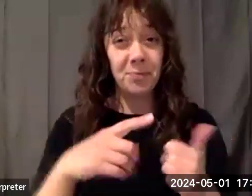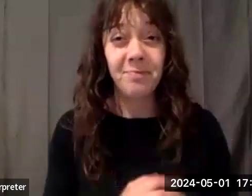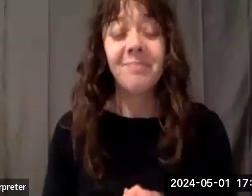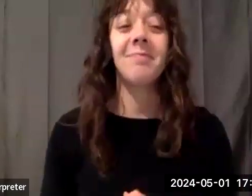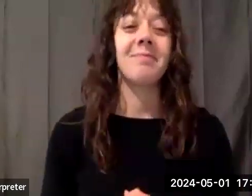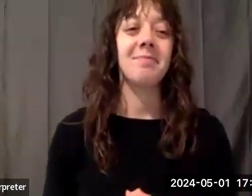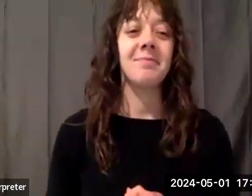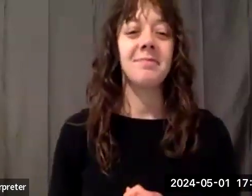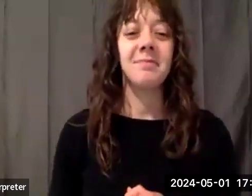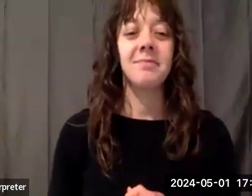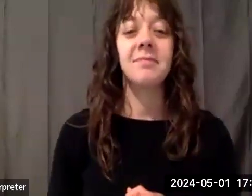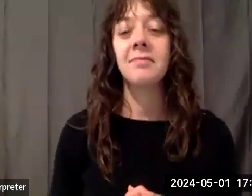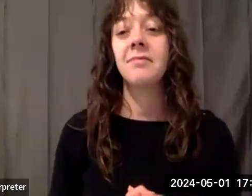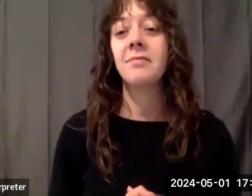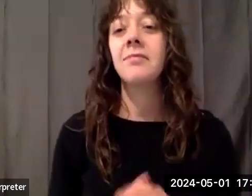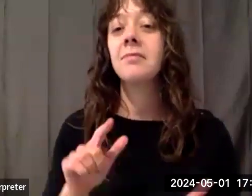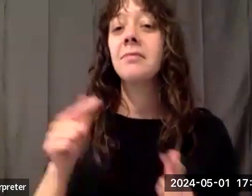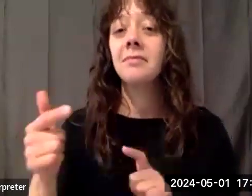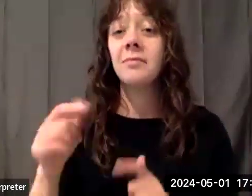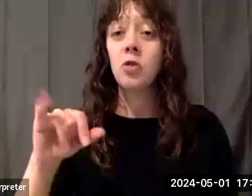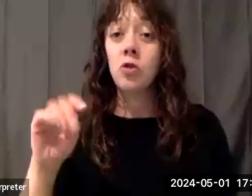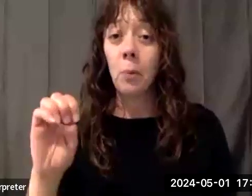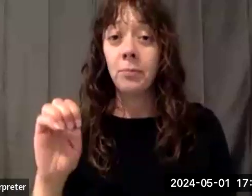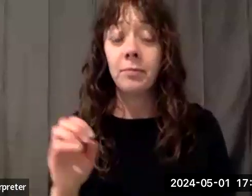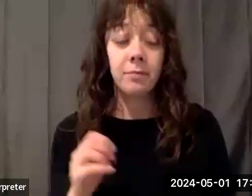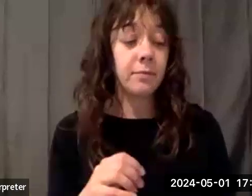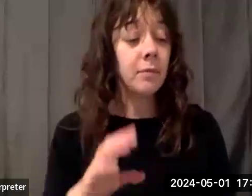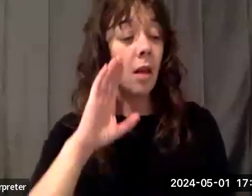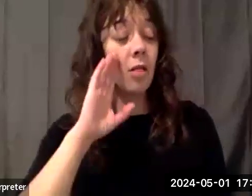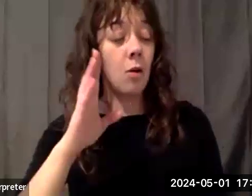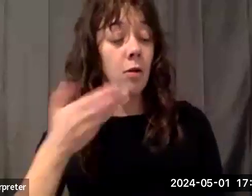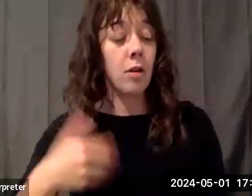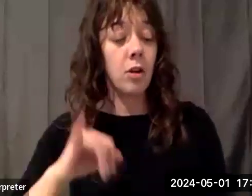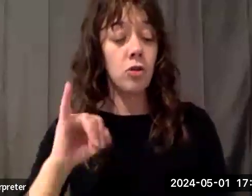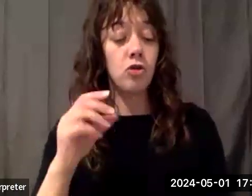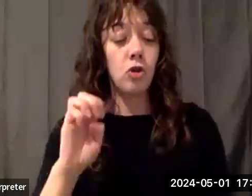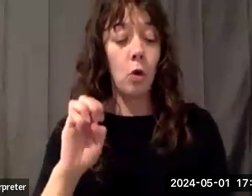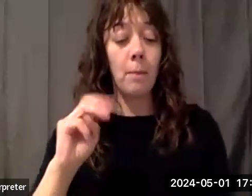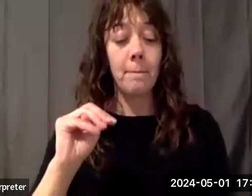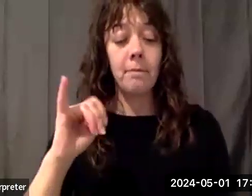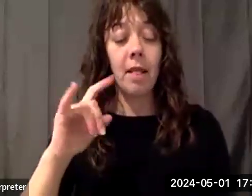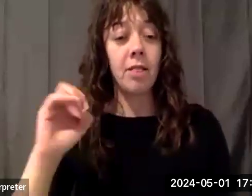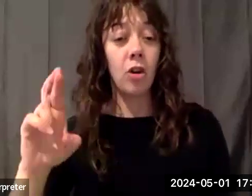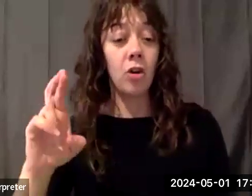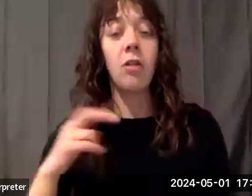And I'd also like to introduce Joe. Good Evening everyone. My name is Joe Miller and I am Eve's counterpart in behavioral health.